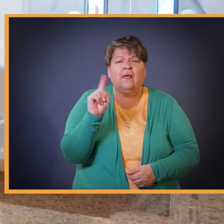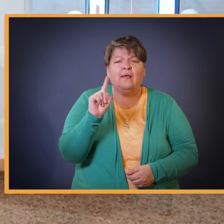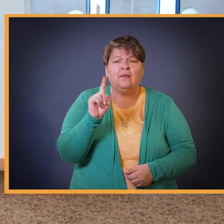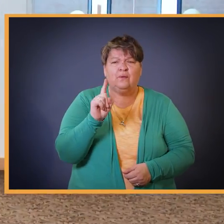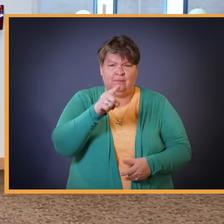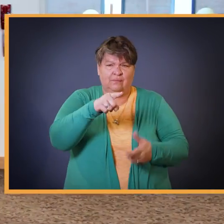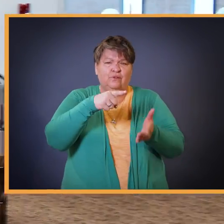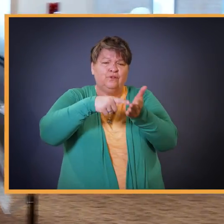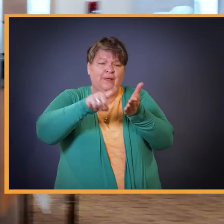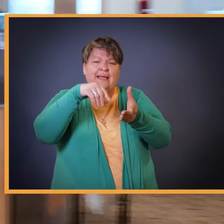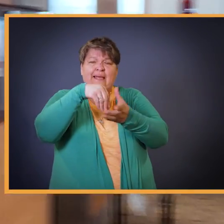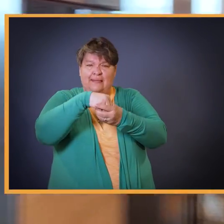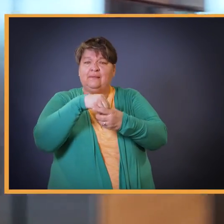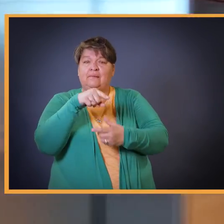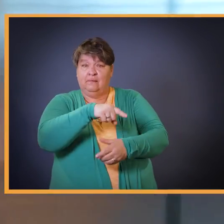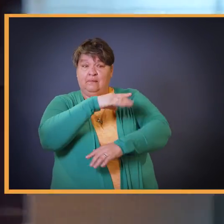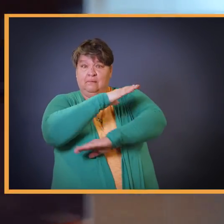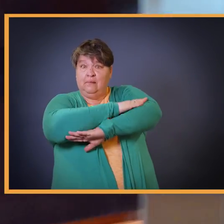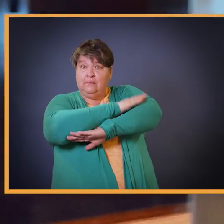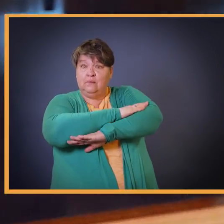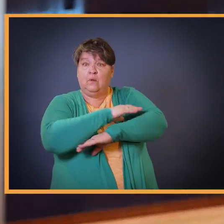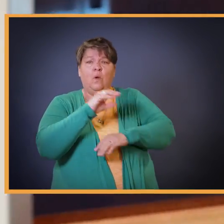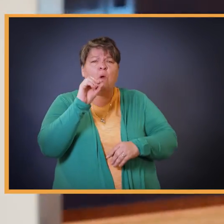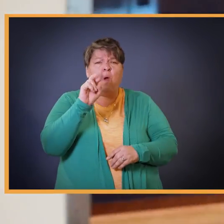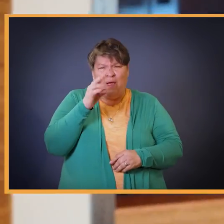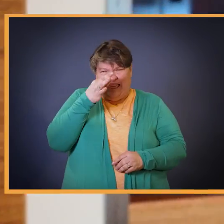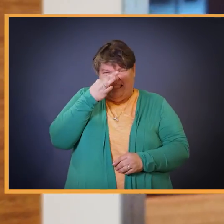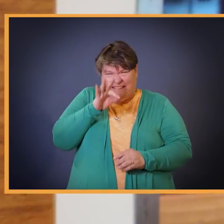or put it in one of the boxes on the wall near the elevators.